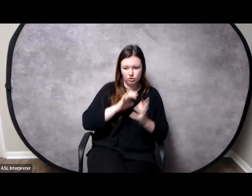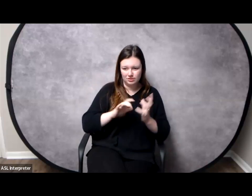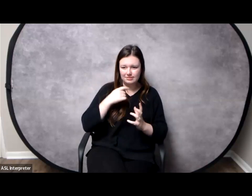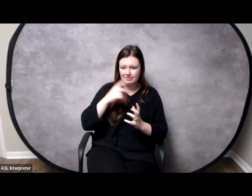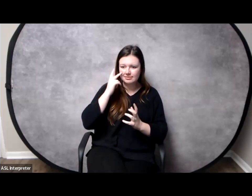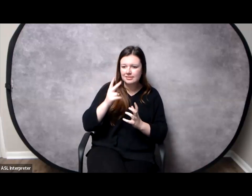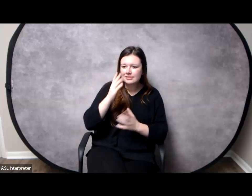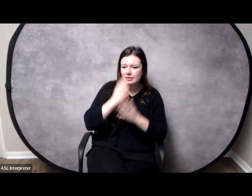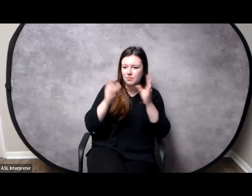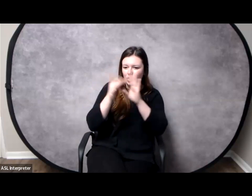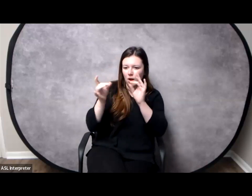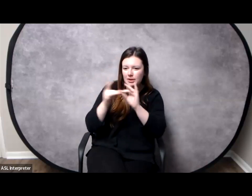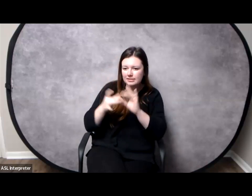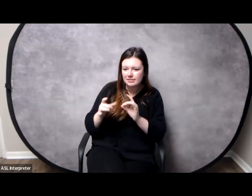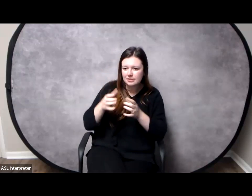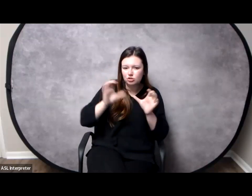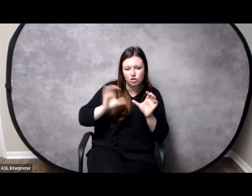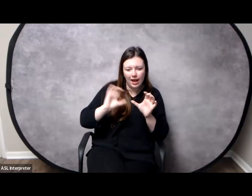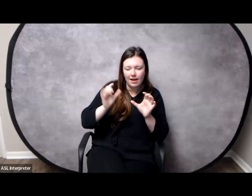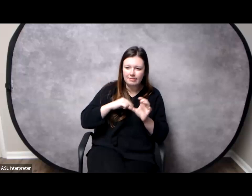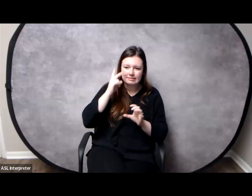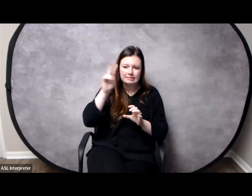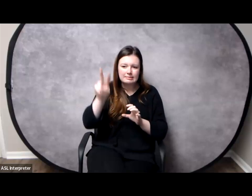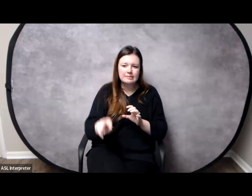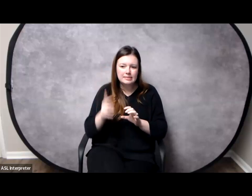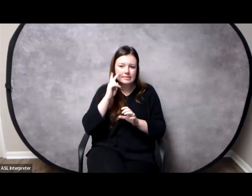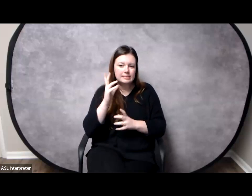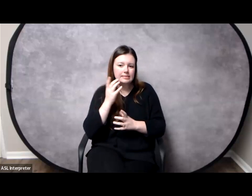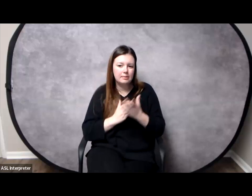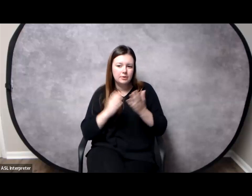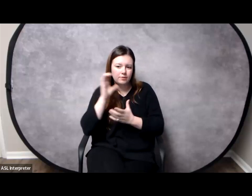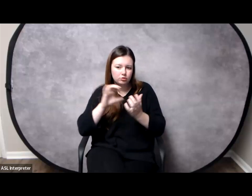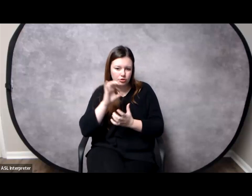So I just want to be clear that discussion is about giving some background about how